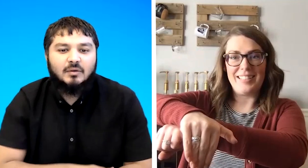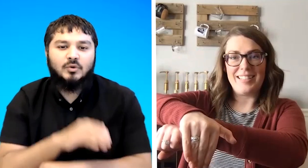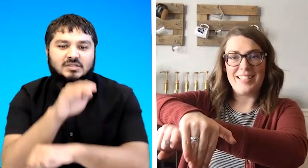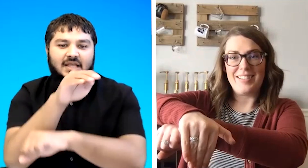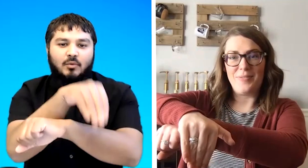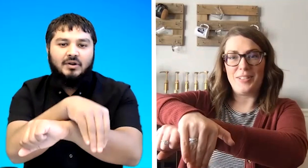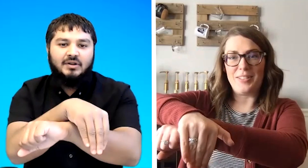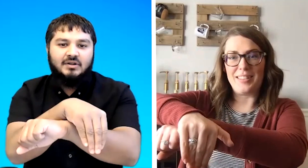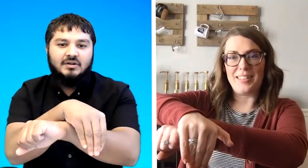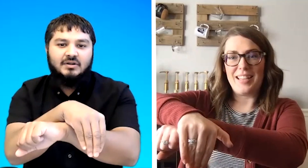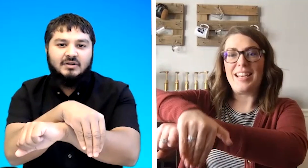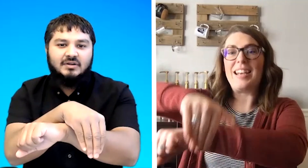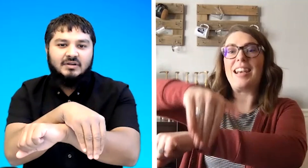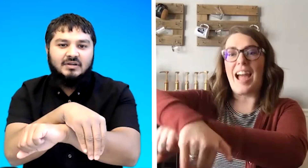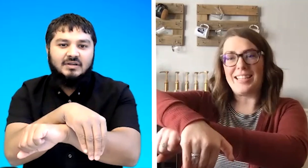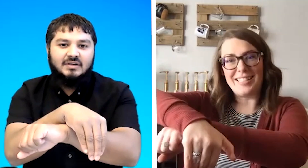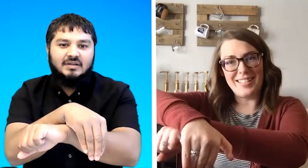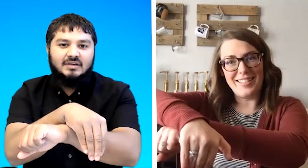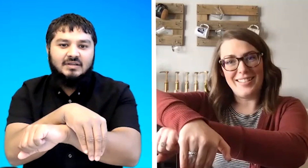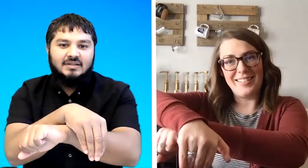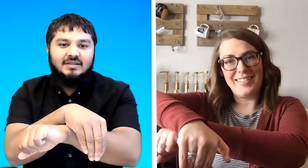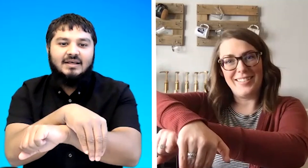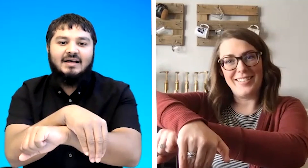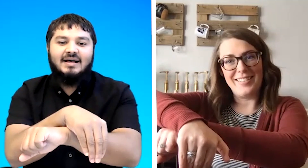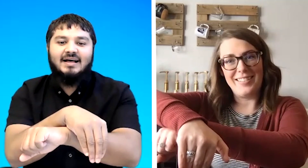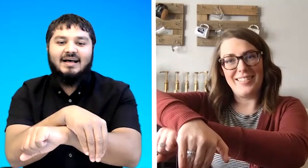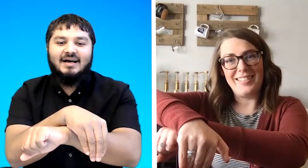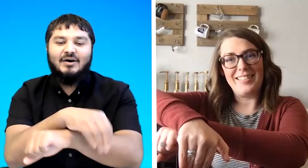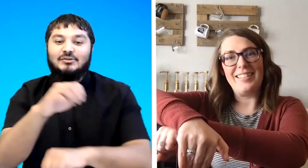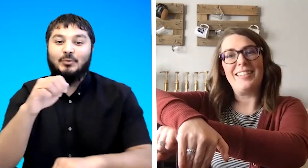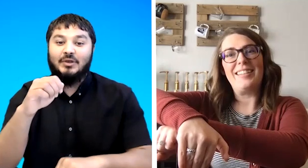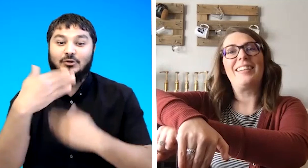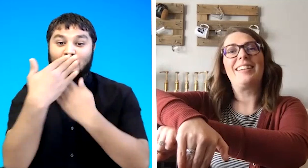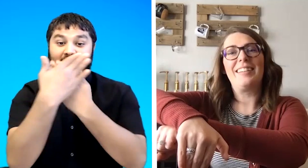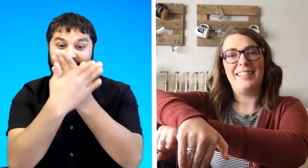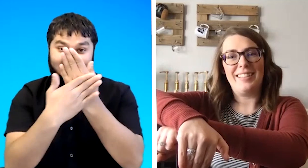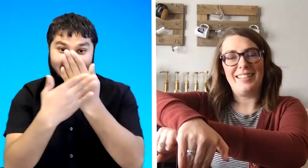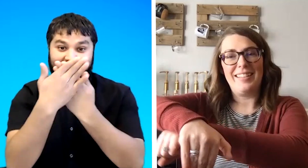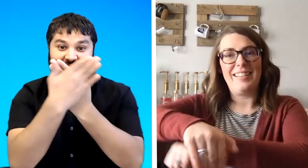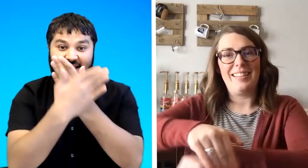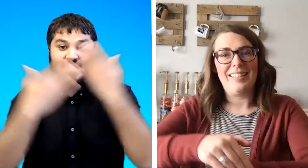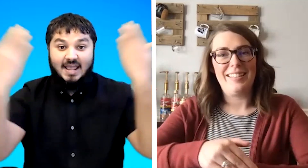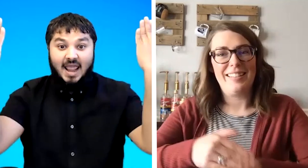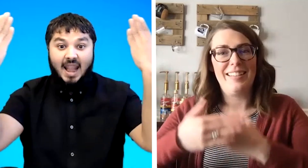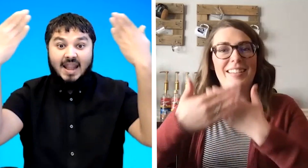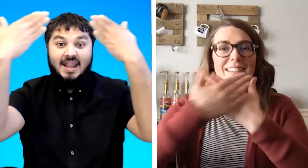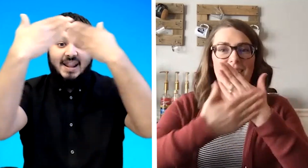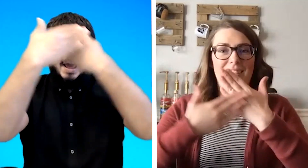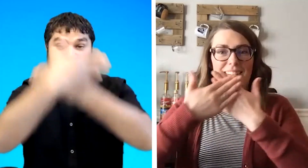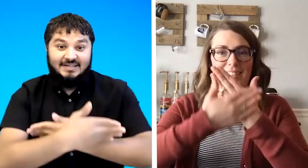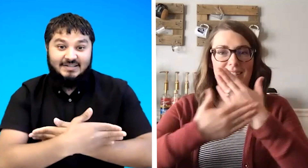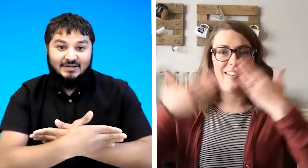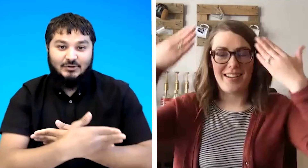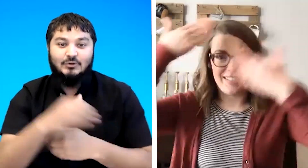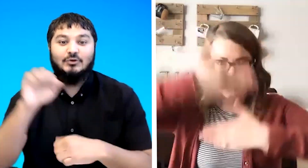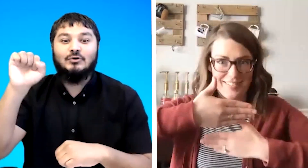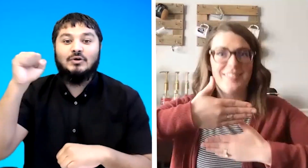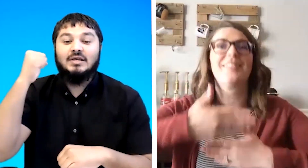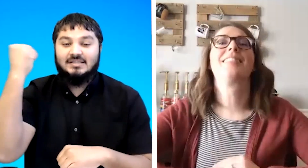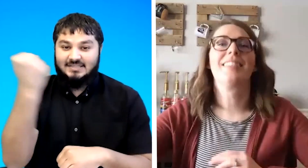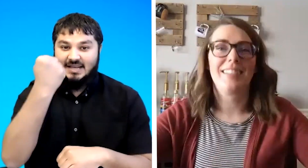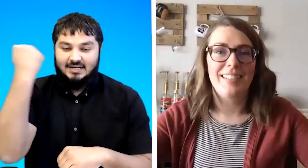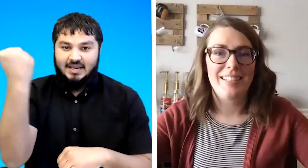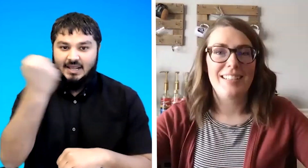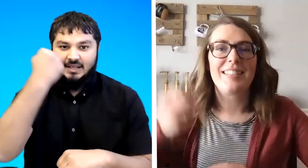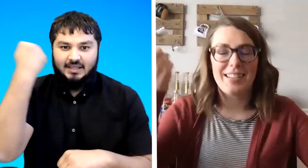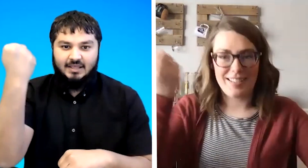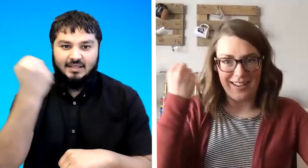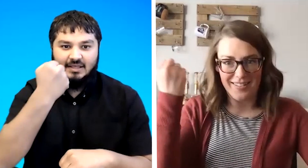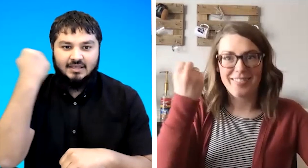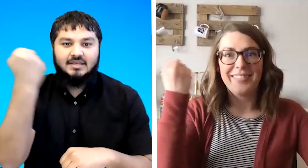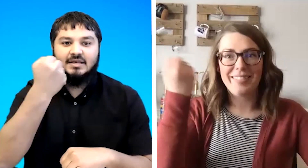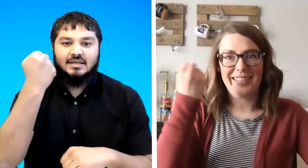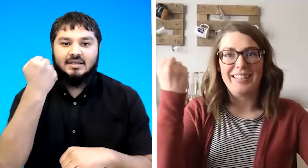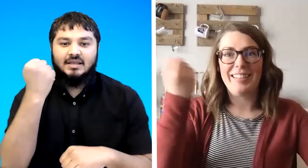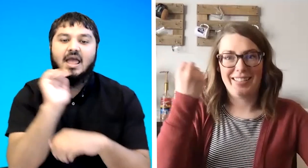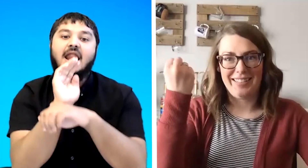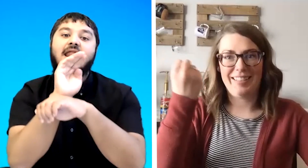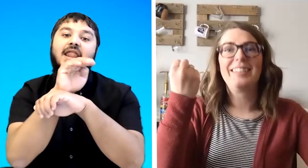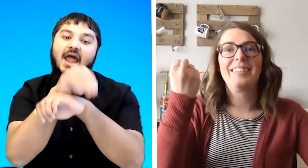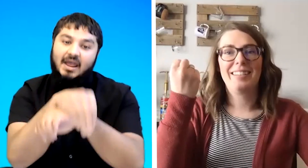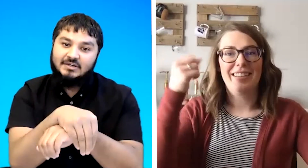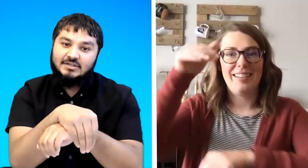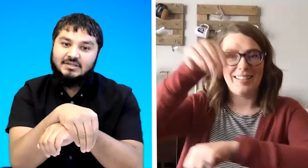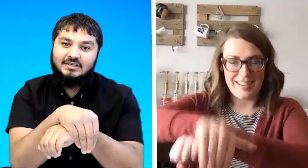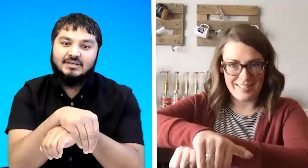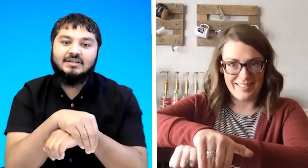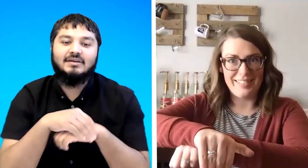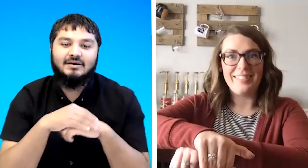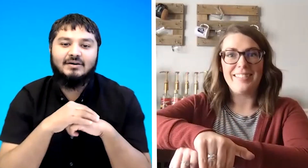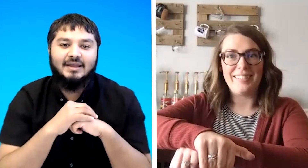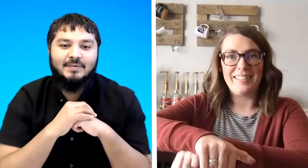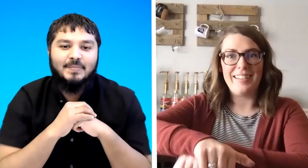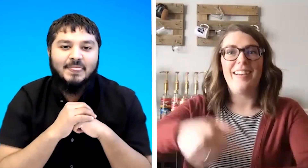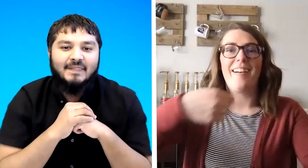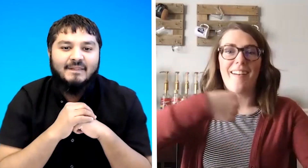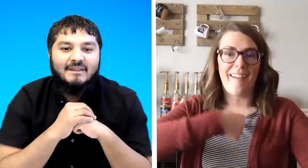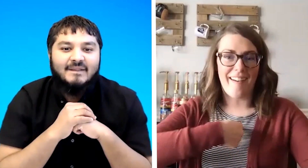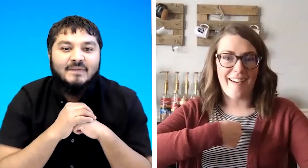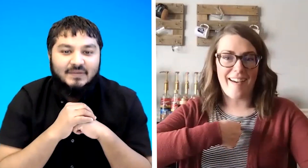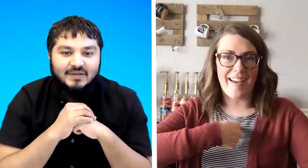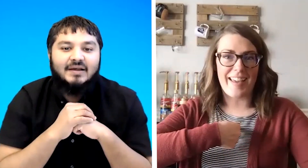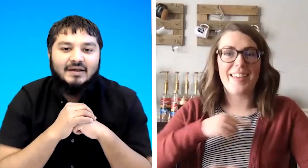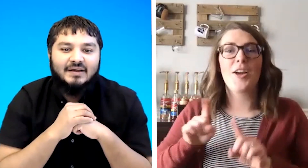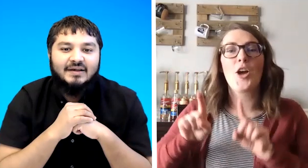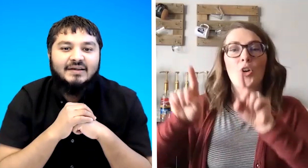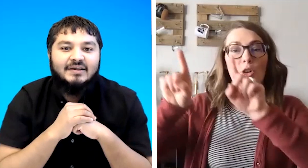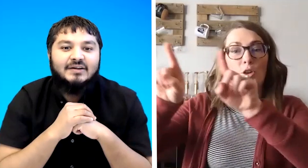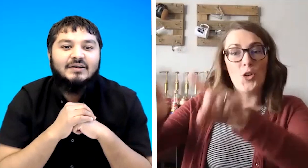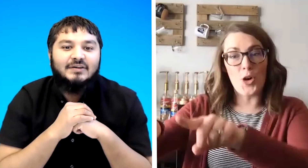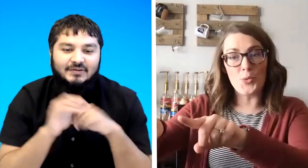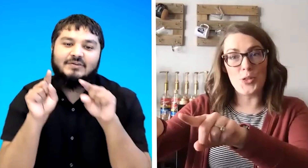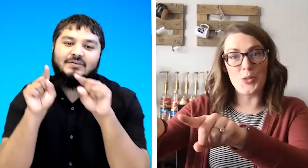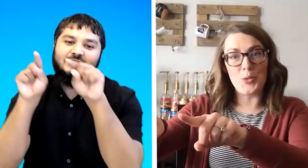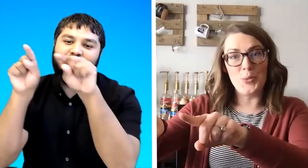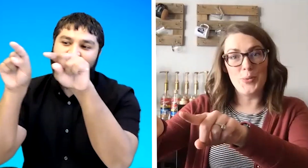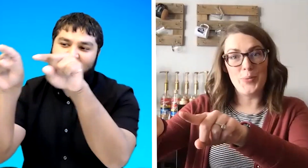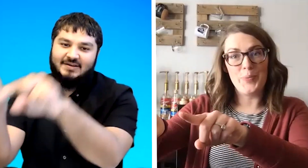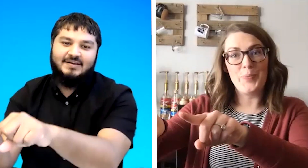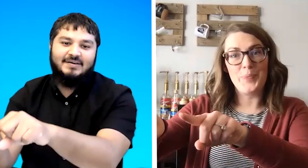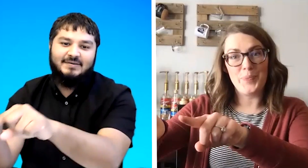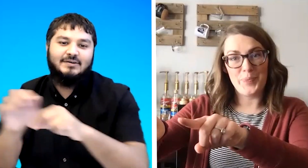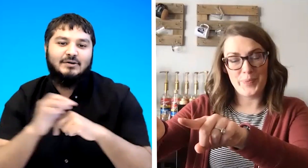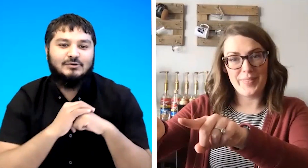what's that one night ah okay so we do saturday night so you do saturday night okay i go to go to